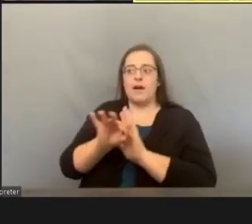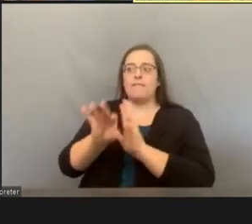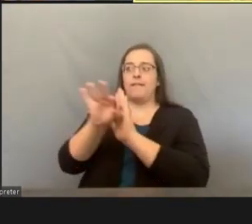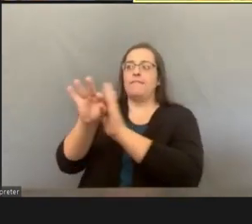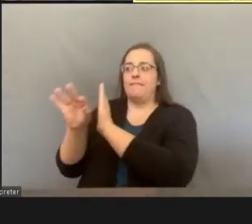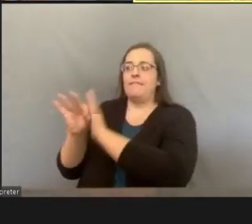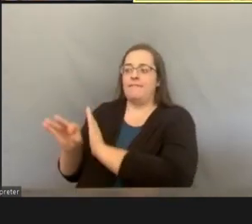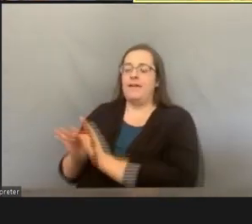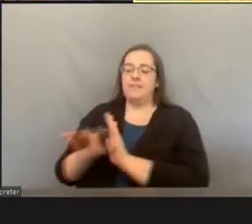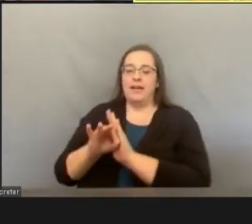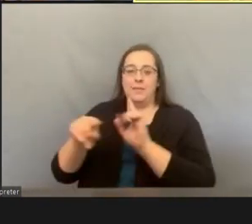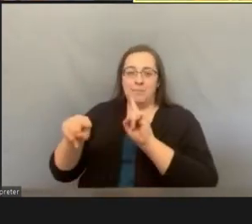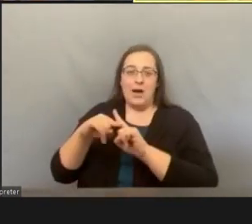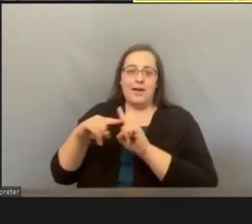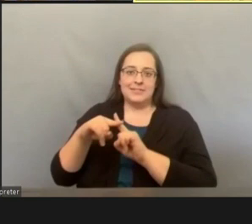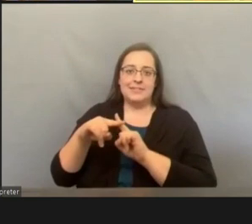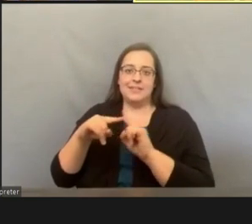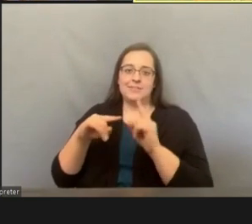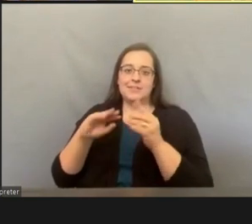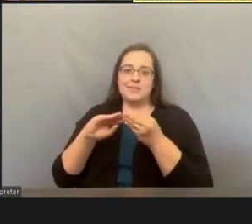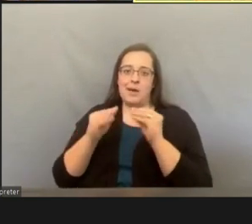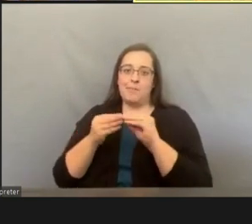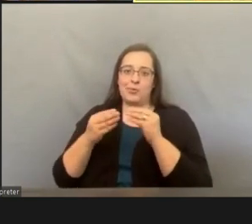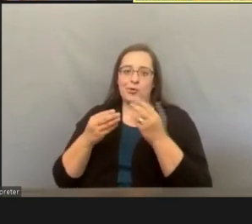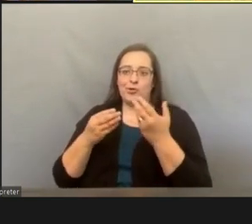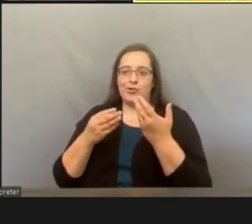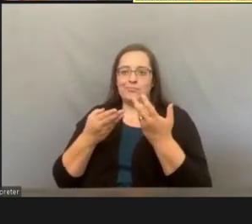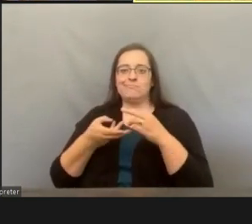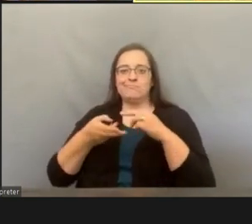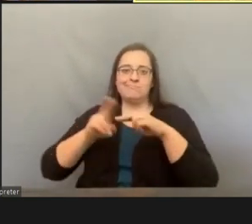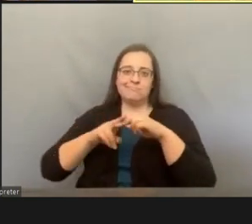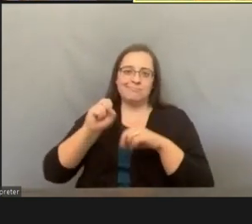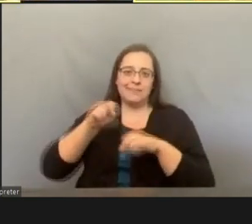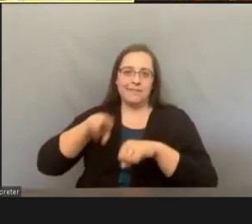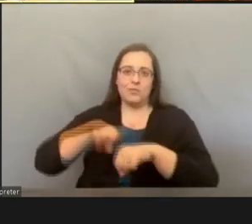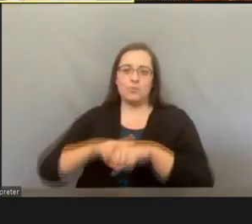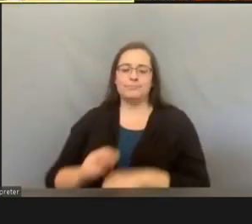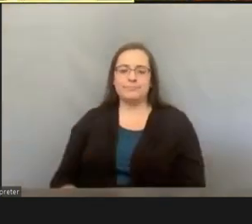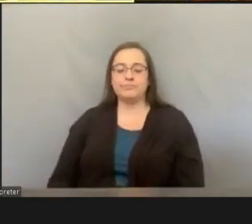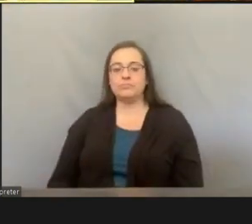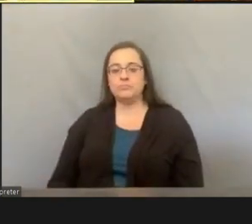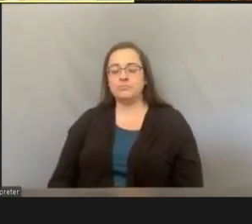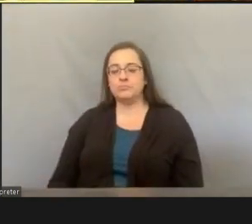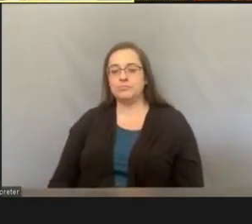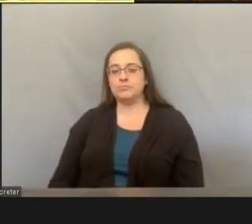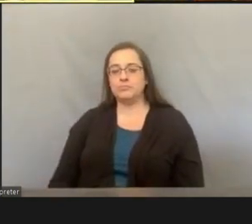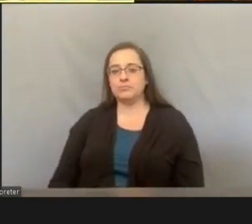DISTANCING GOOD HANDWASHING ARE ALL VERY IMPORTANT ANYTIME YOU TEST A LARGE GROUP OF PEOPLE WE